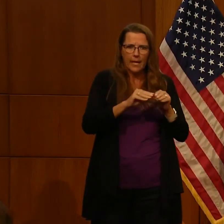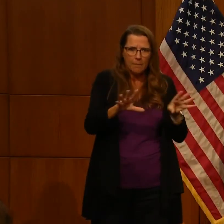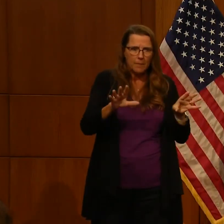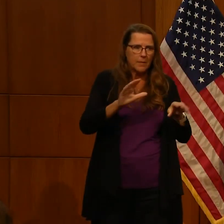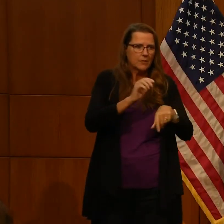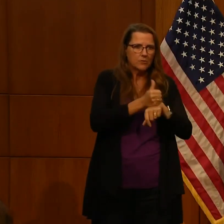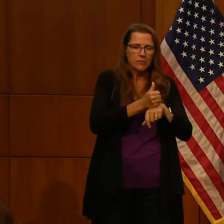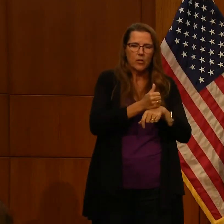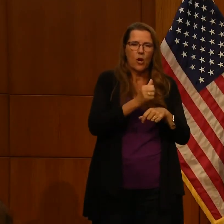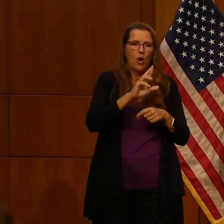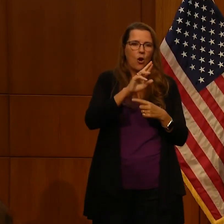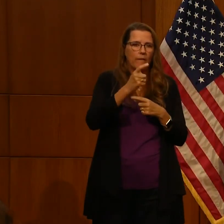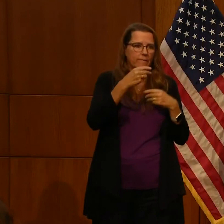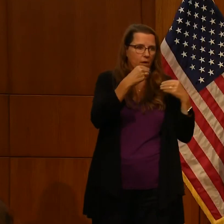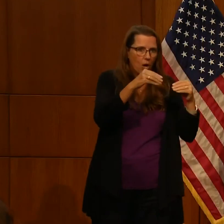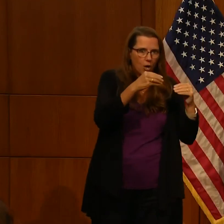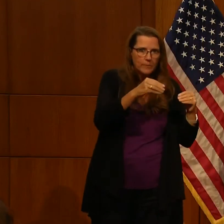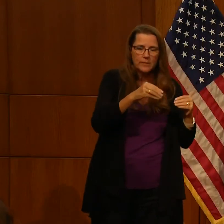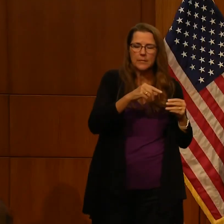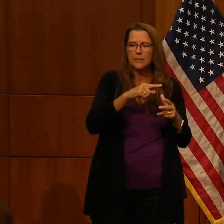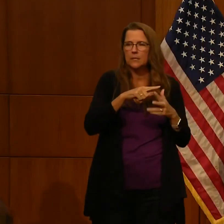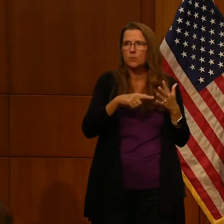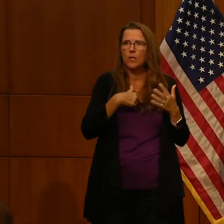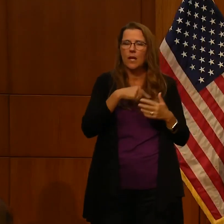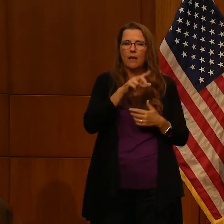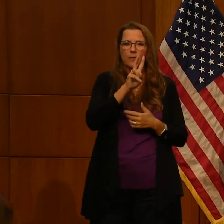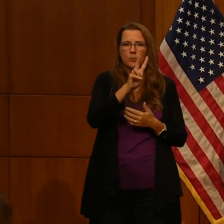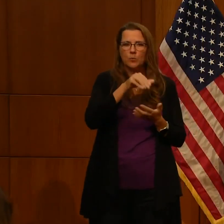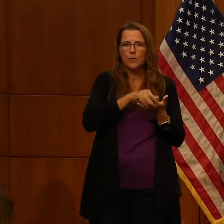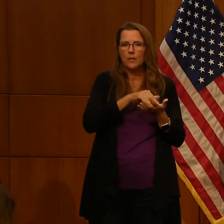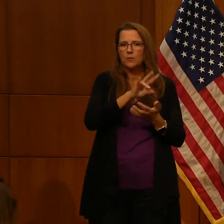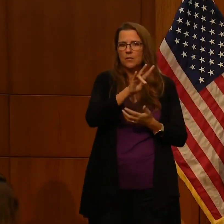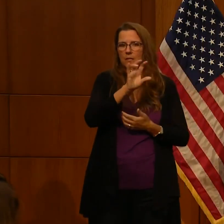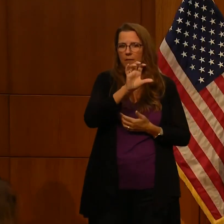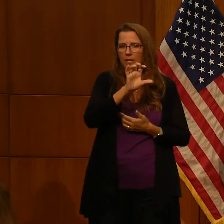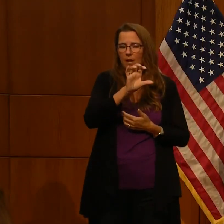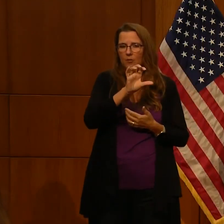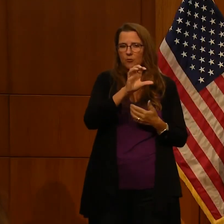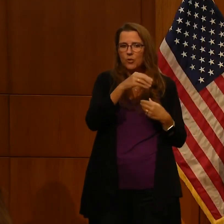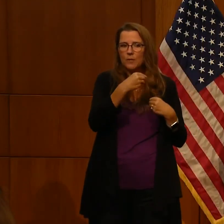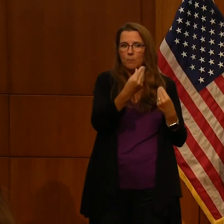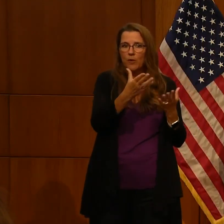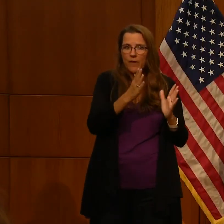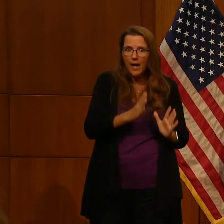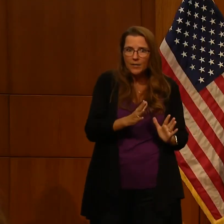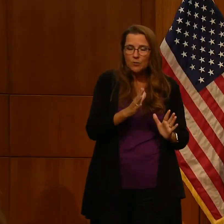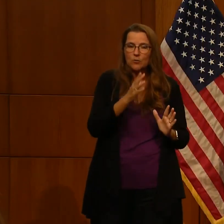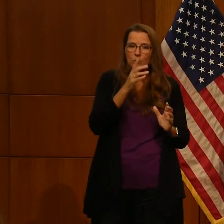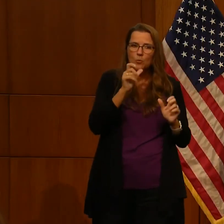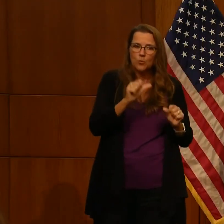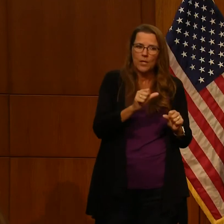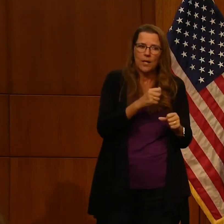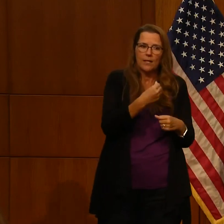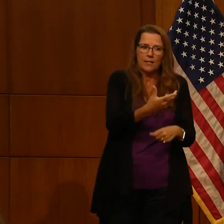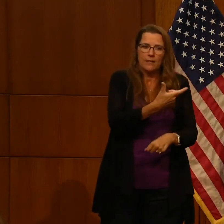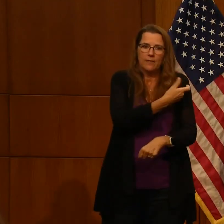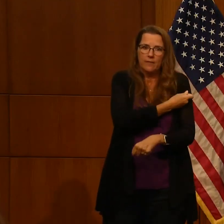DELIVERY INFRASTRUCTURE BETWEEN OUR AMAZING PHARMACIES WHO ARE EVERYWHERE WHO HAVE BEEN VACCINATING SO MUCH THROUGHOUT THIS WE HAVE 2700 PROVIDERS WHO